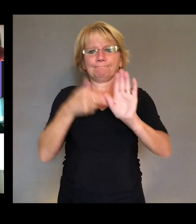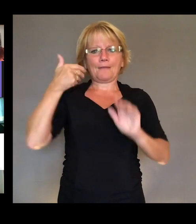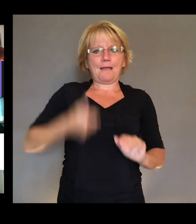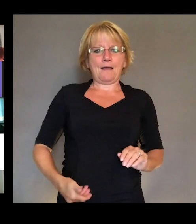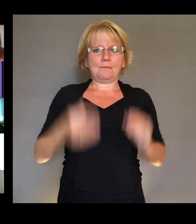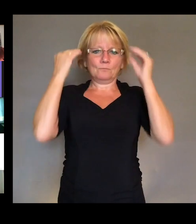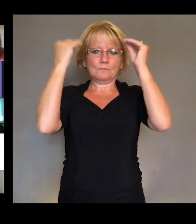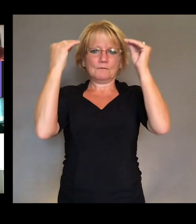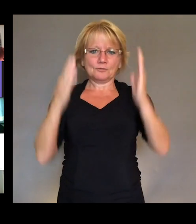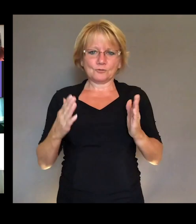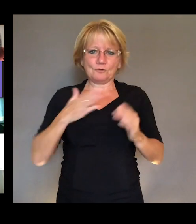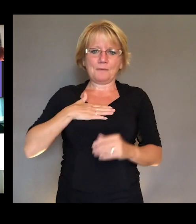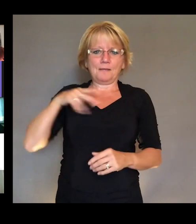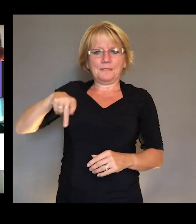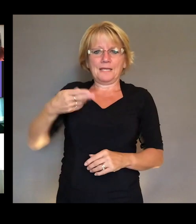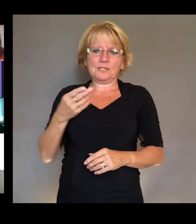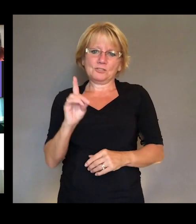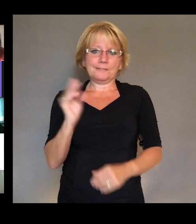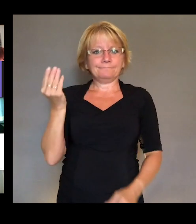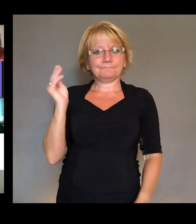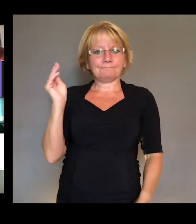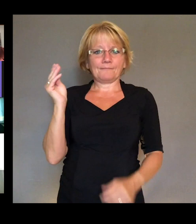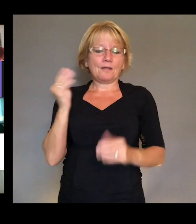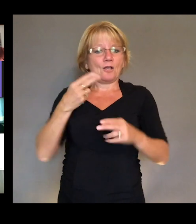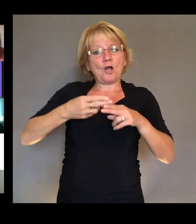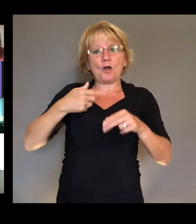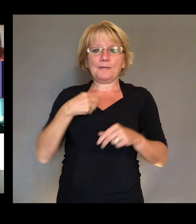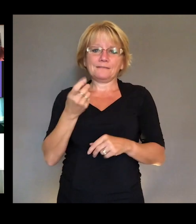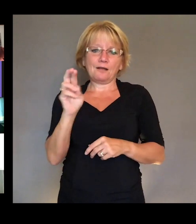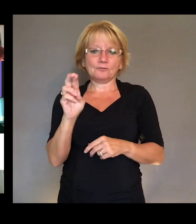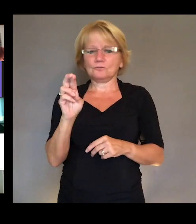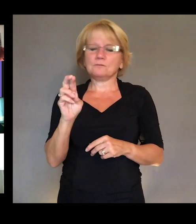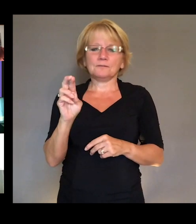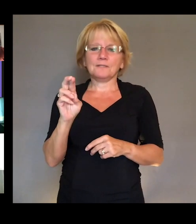You know, Hey, look, I am the professor, here is my PhD, call me Dr. Atasay side.